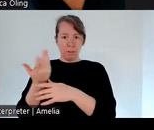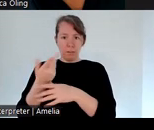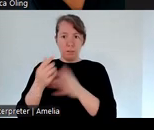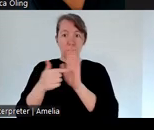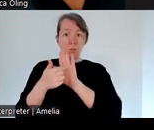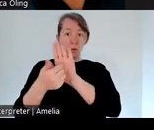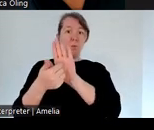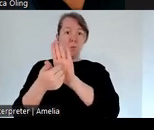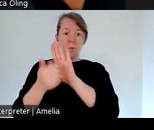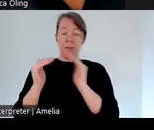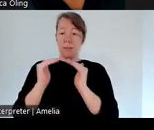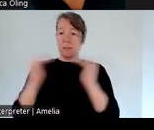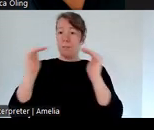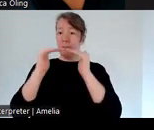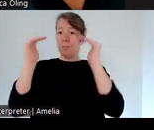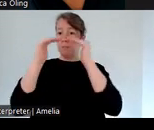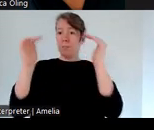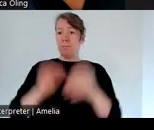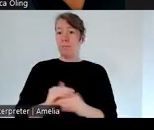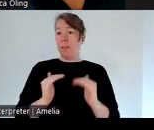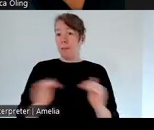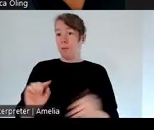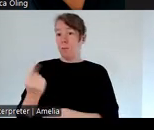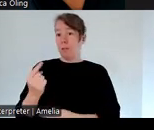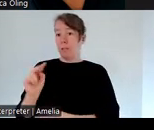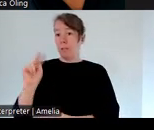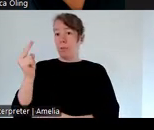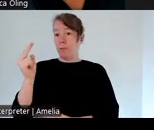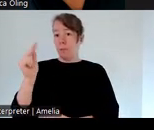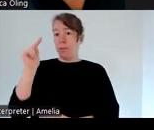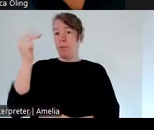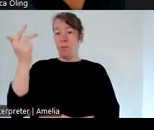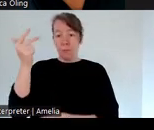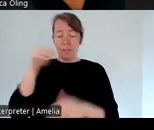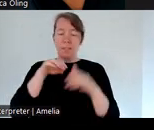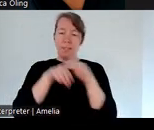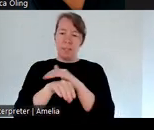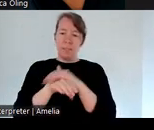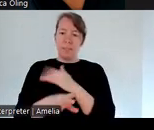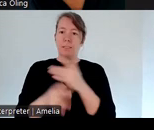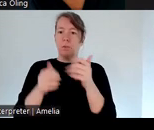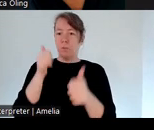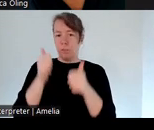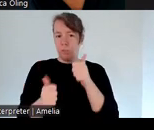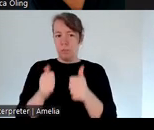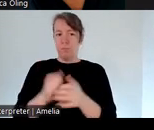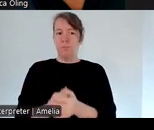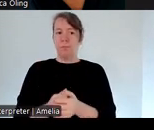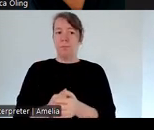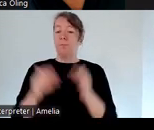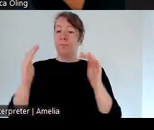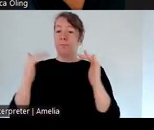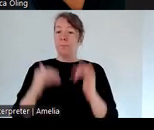So, is it level one? Is it level two? Is it level three? And at first review, does it appear accurate?